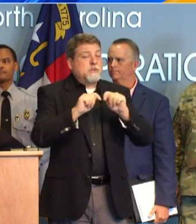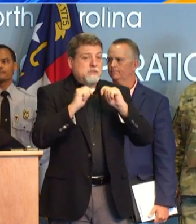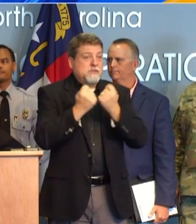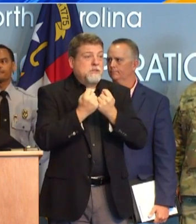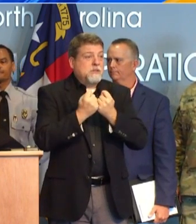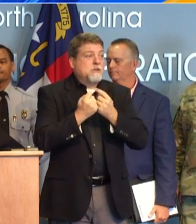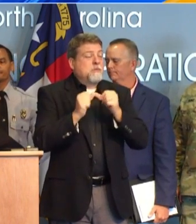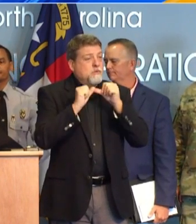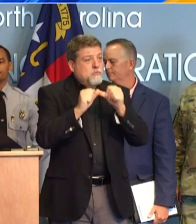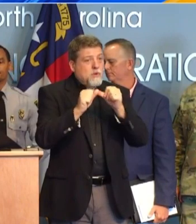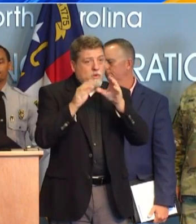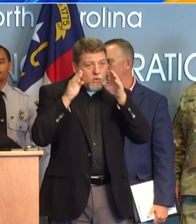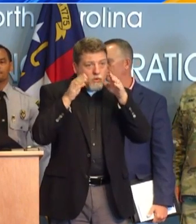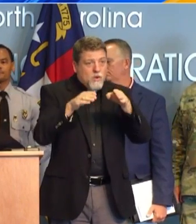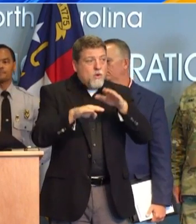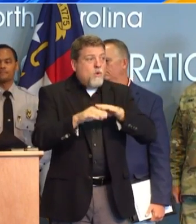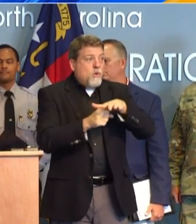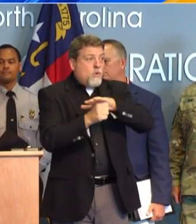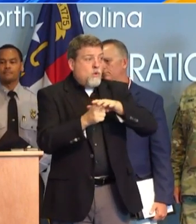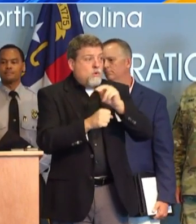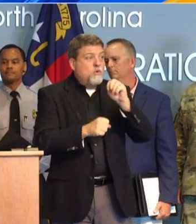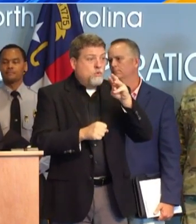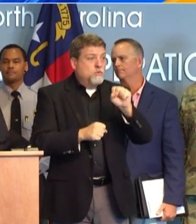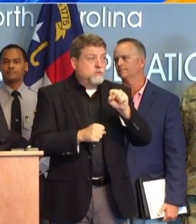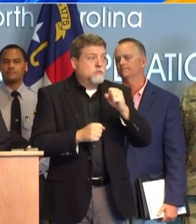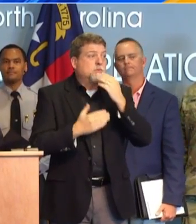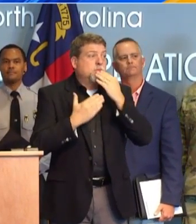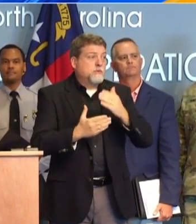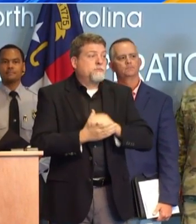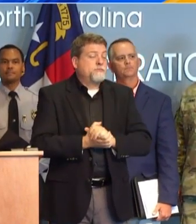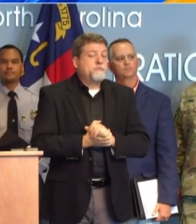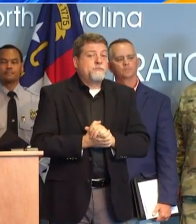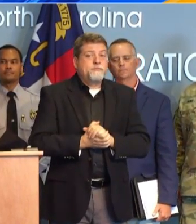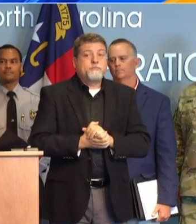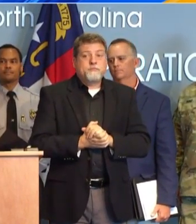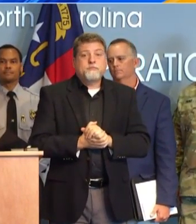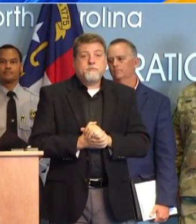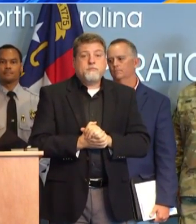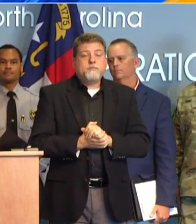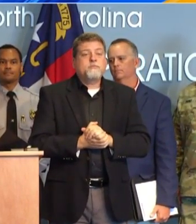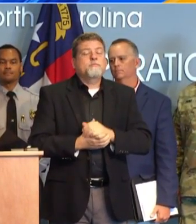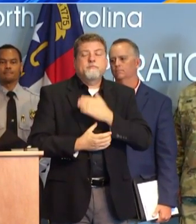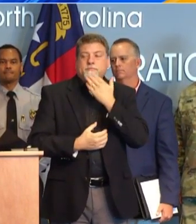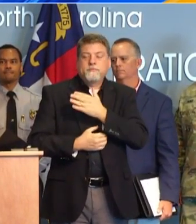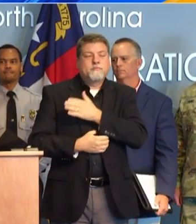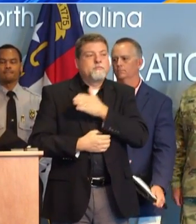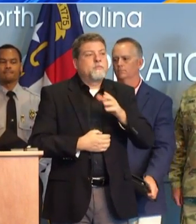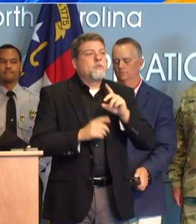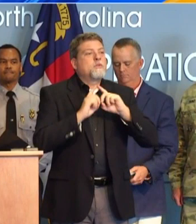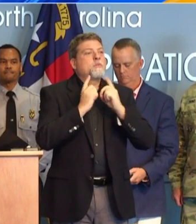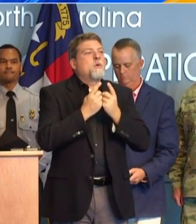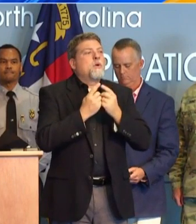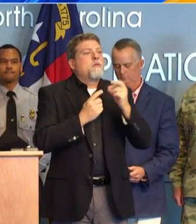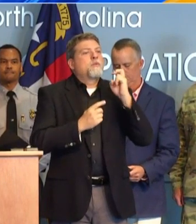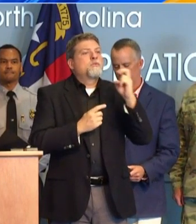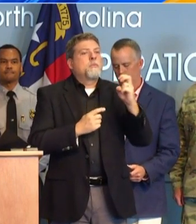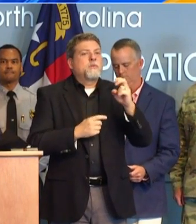LOCAL MEDIA FOR SITUATIONAL AWARENESS, AND THANKS FOR YOUR SUPPORT OF THE NORTH CAROLINA STATE EMERGENCY RESPONSE TEAM. THANK YOU, SIR.